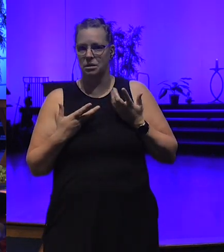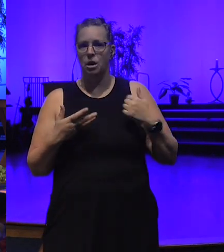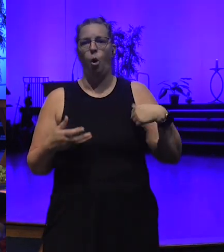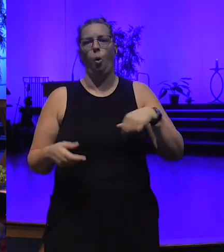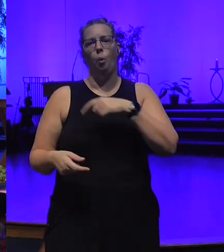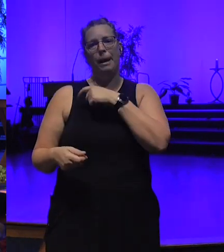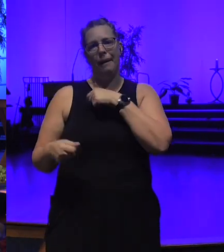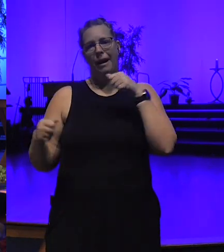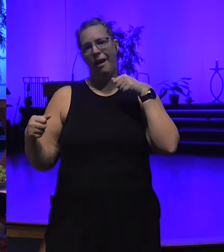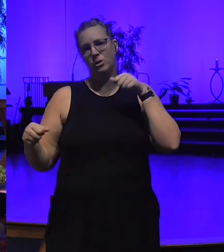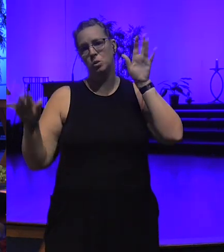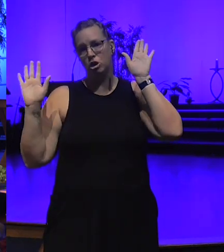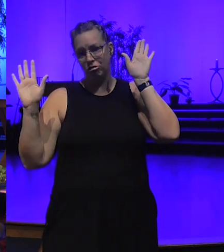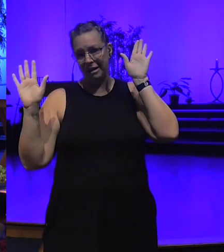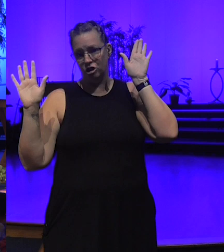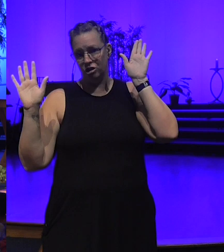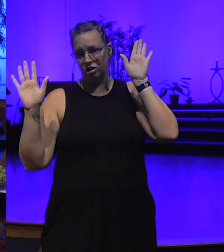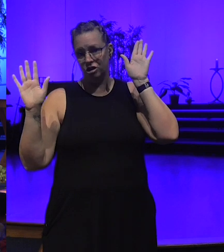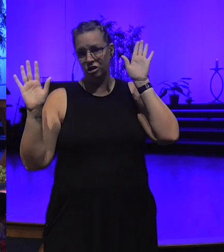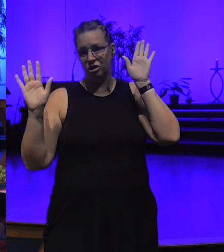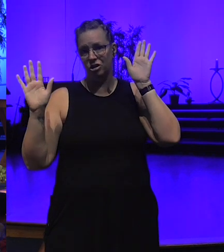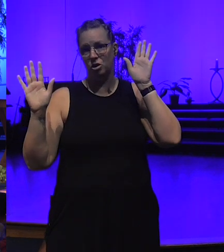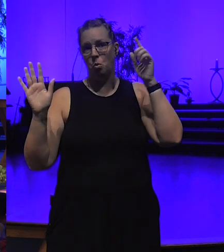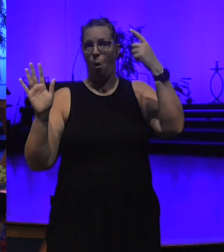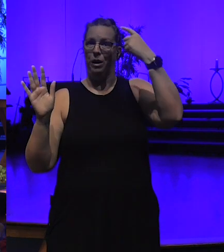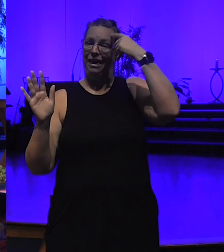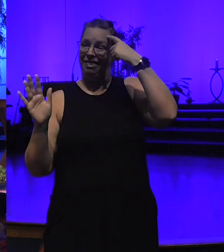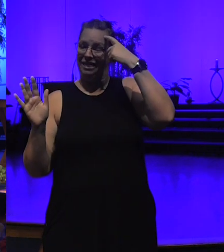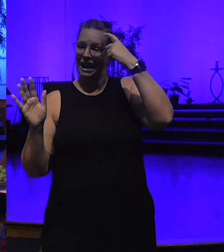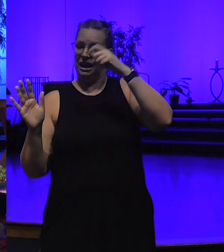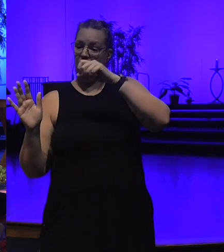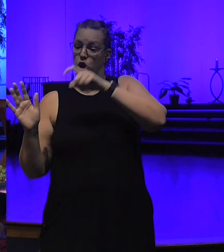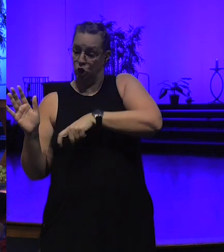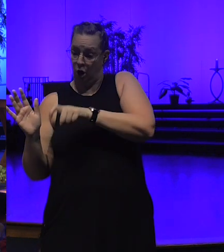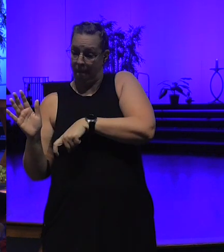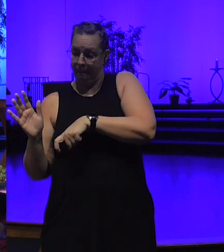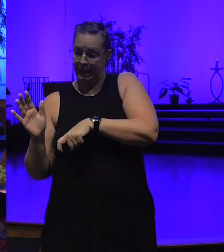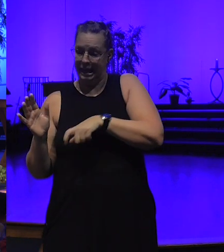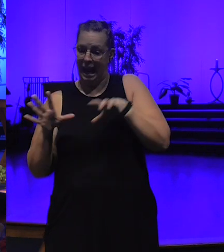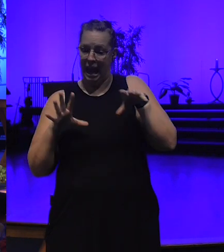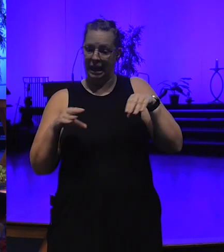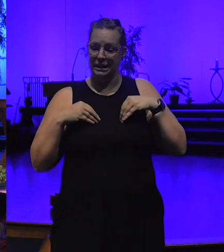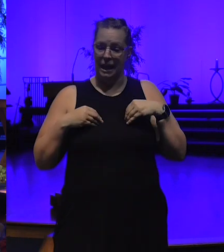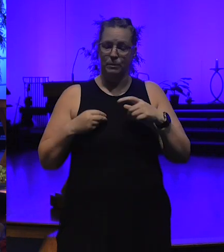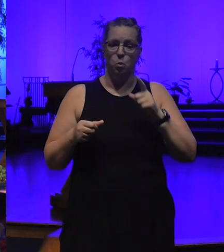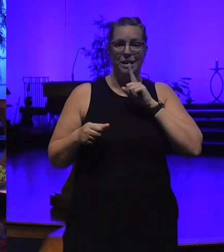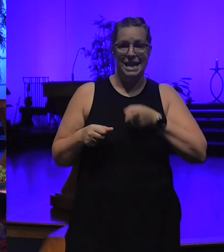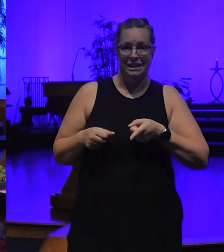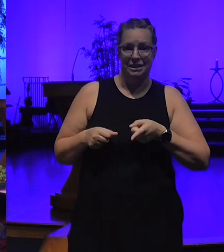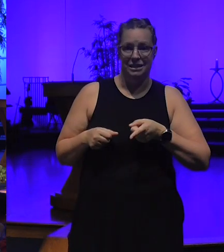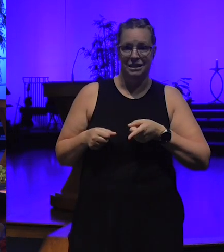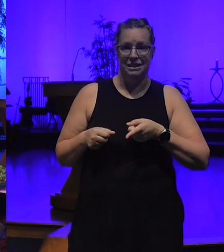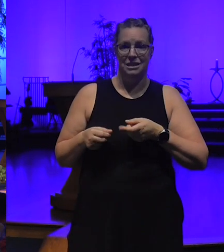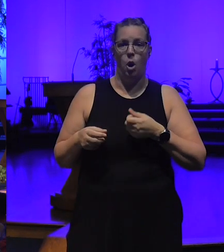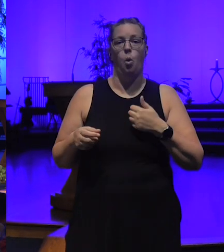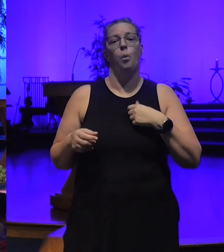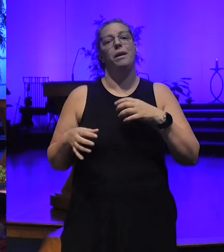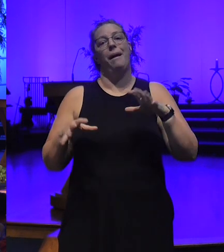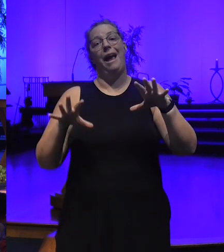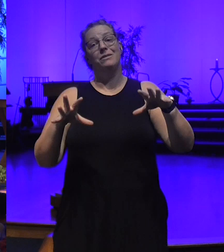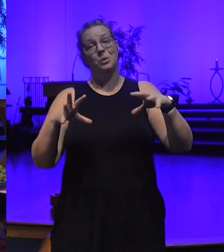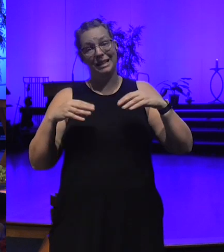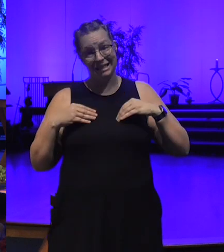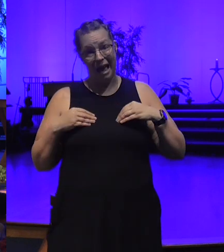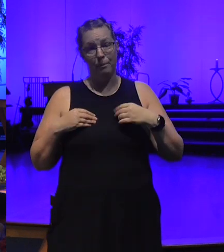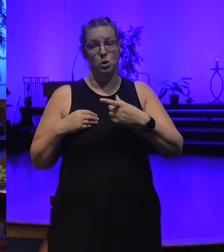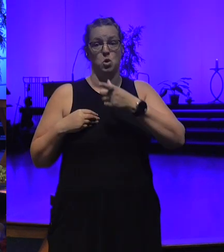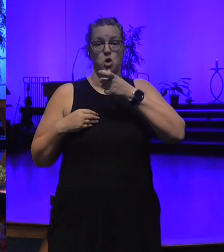what we think ought to be to accept what is and we may have to accept who we are in this moment and